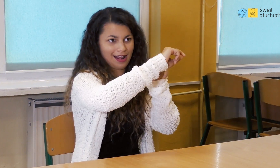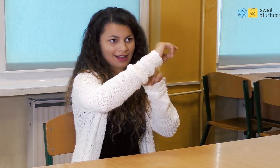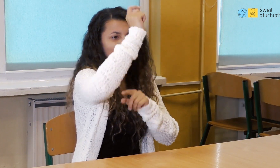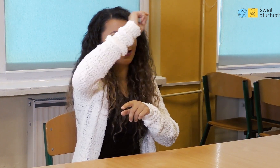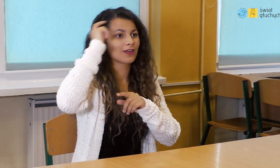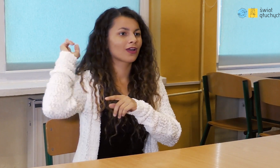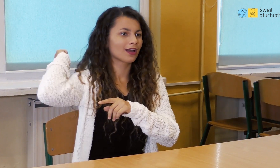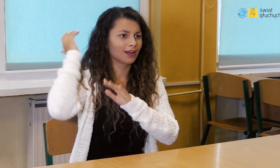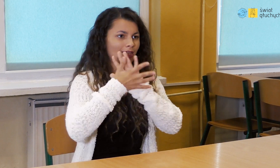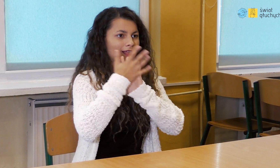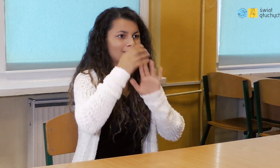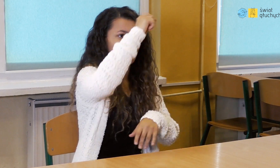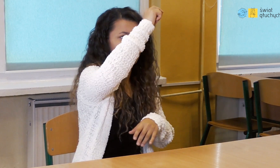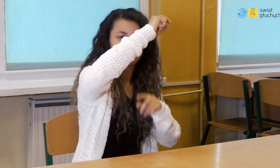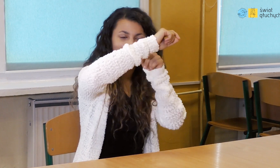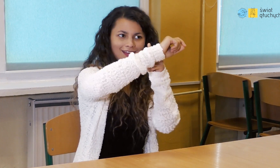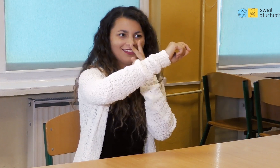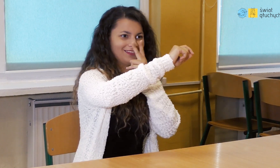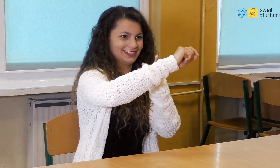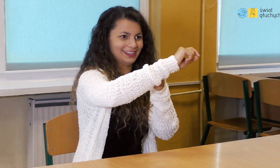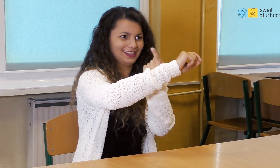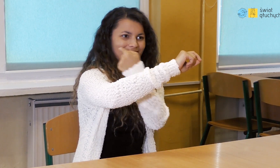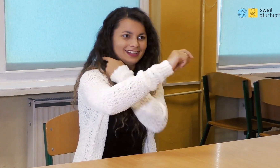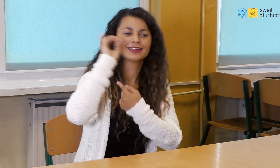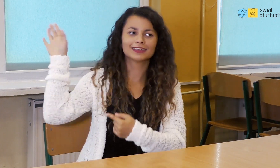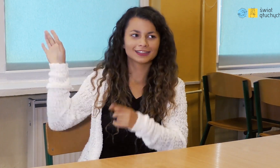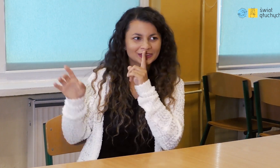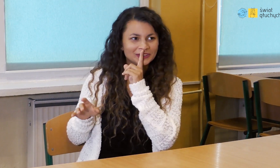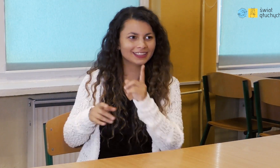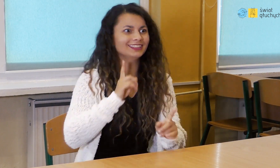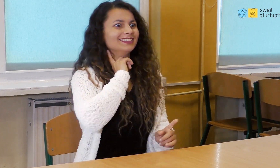When students were signing to each other, the teacher would see it on the watch.